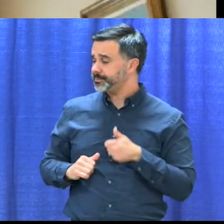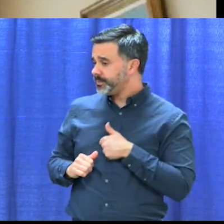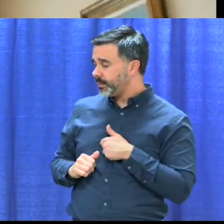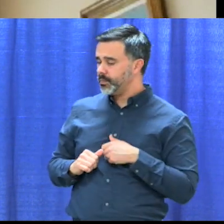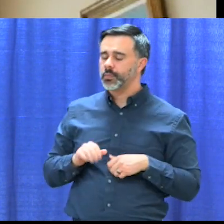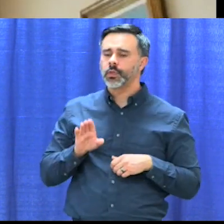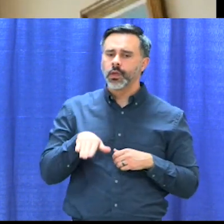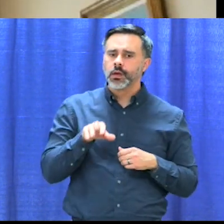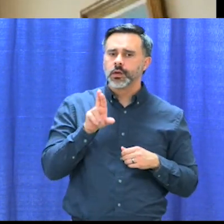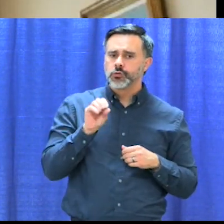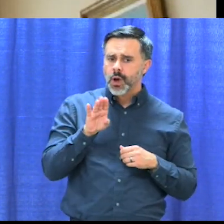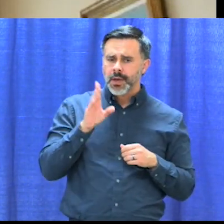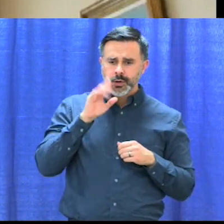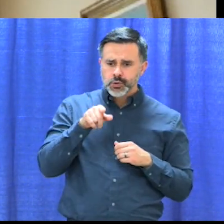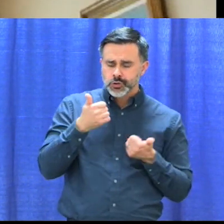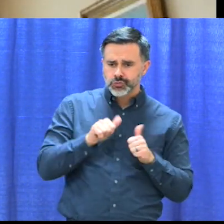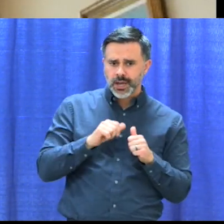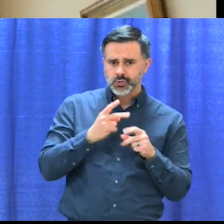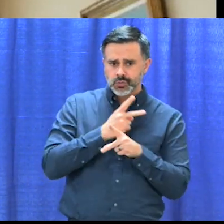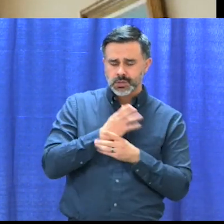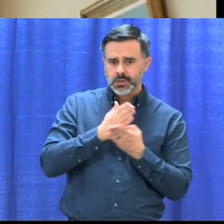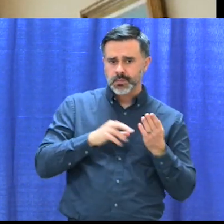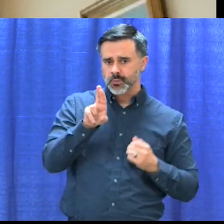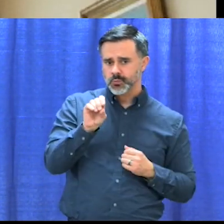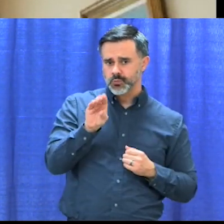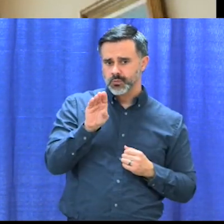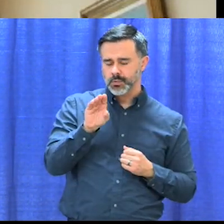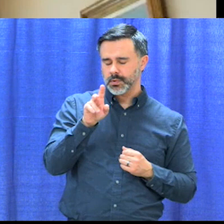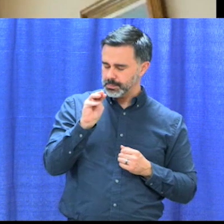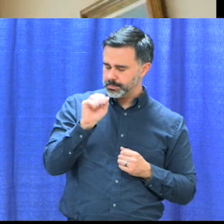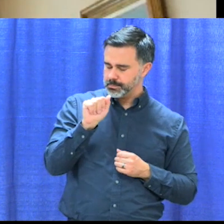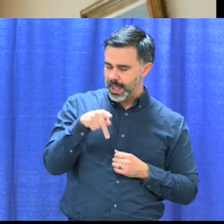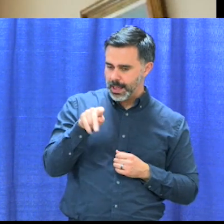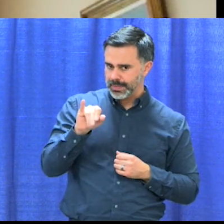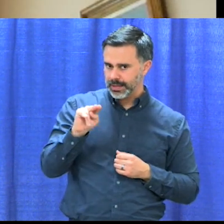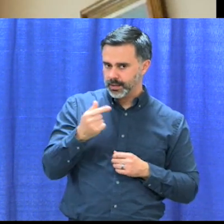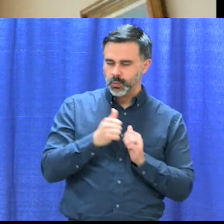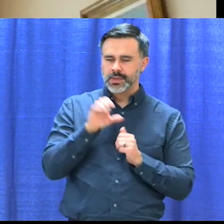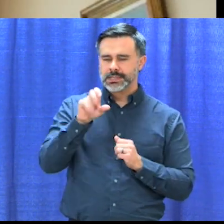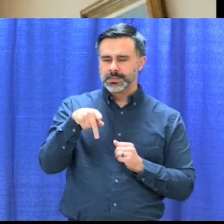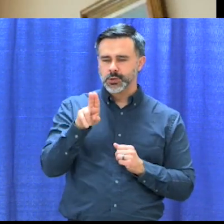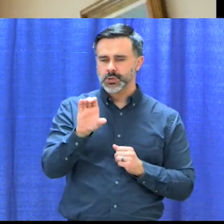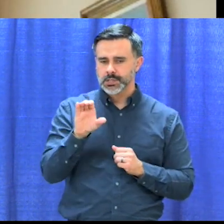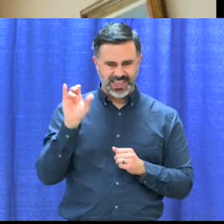I know you were trying to do some math. Is that information available?